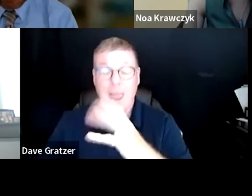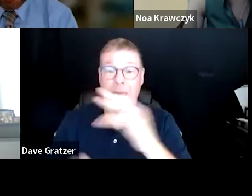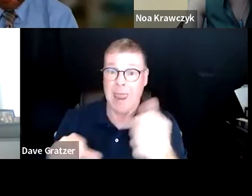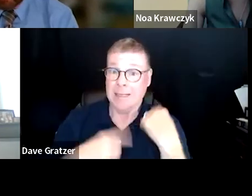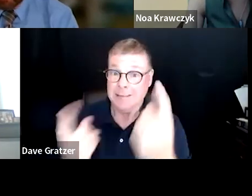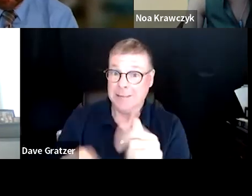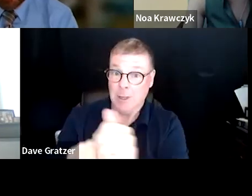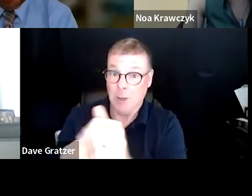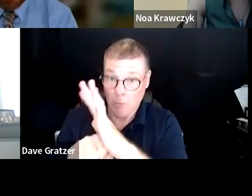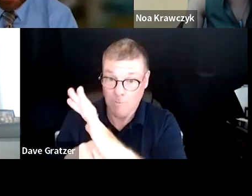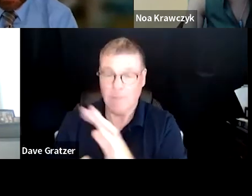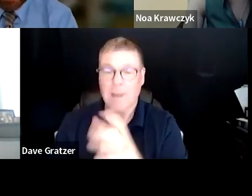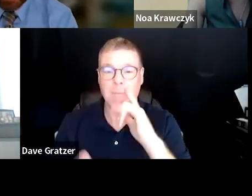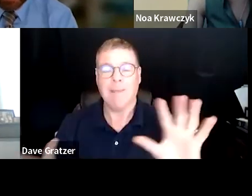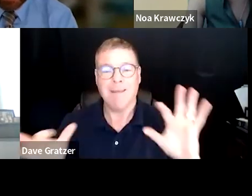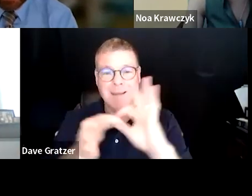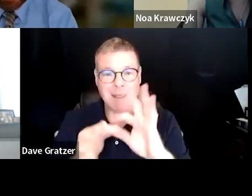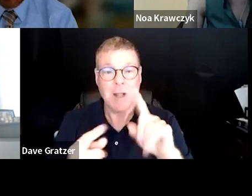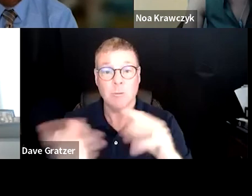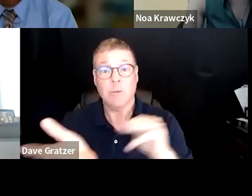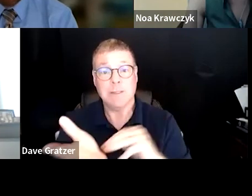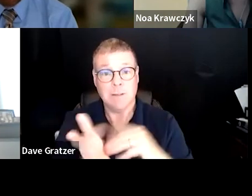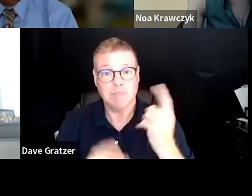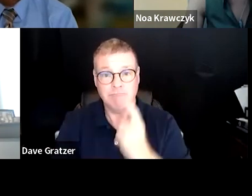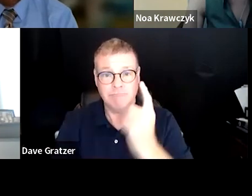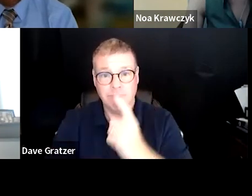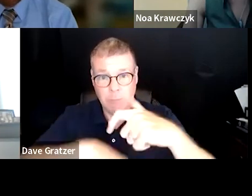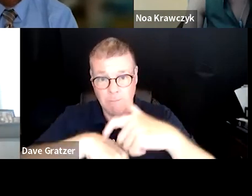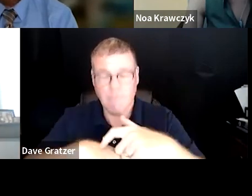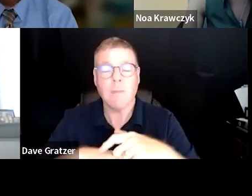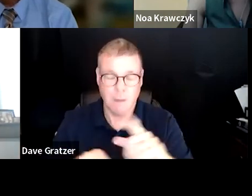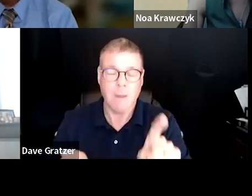the ability of getting connected to a provider in a timely manner was also challenging.